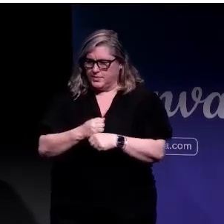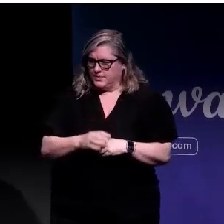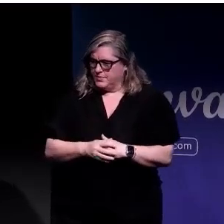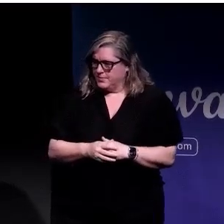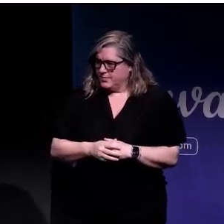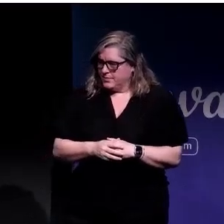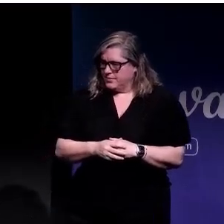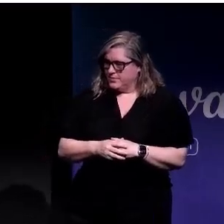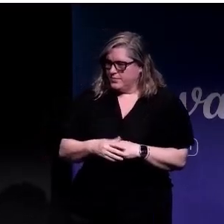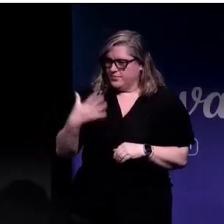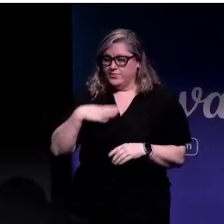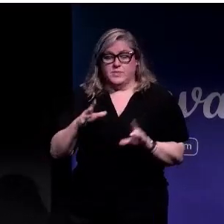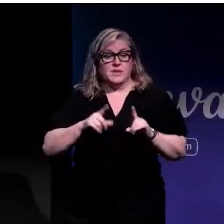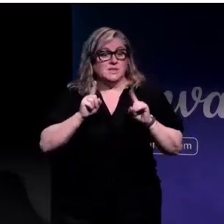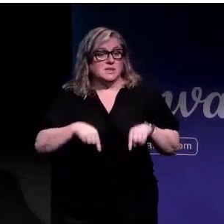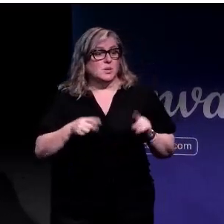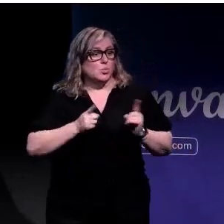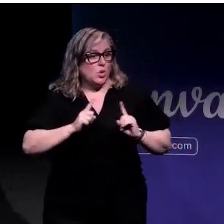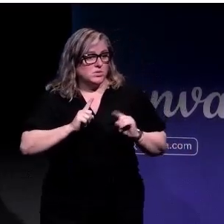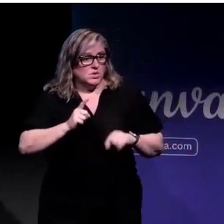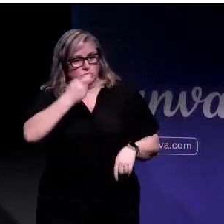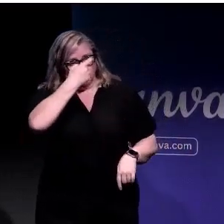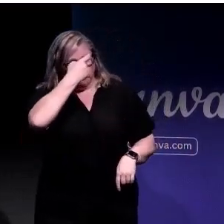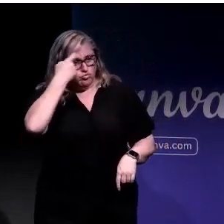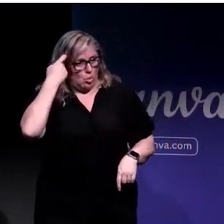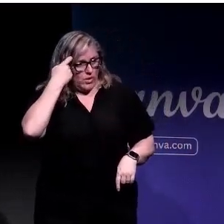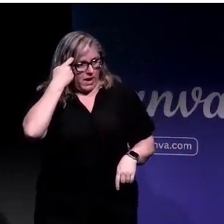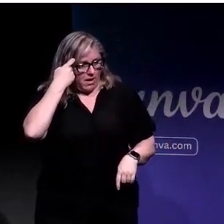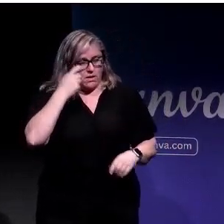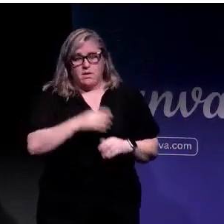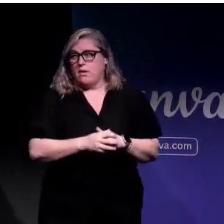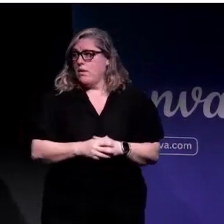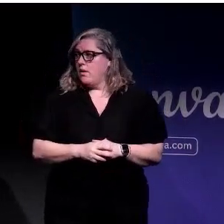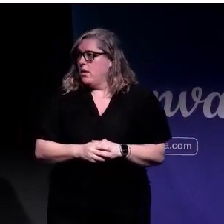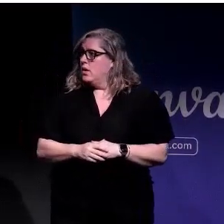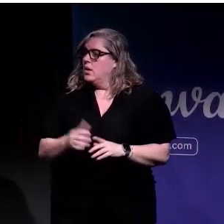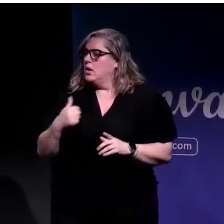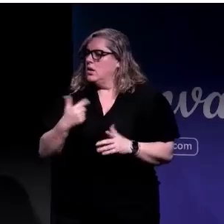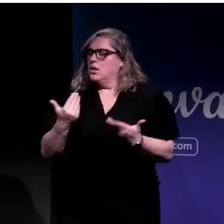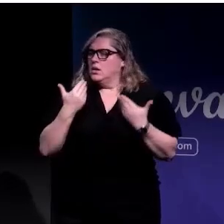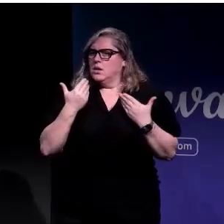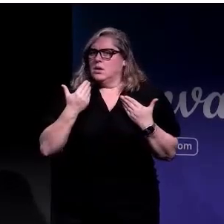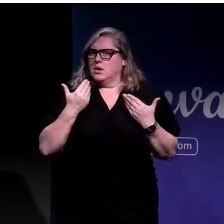I want to start with trauma. Now, I'm not sure if anyone saw a couple weeks ago the Queensland Mental